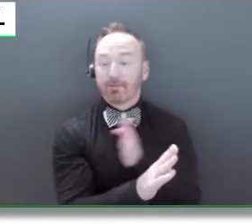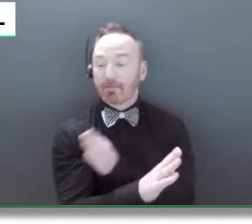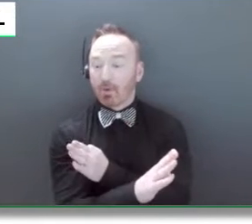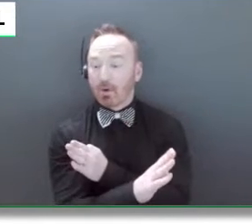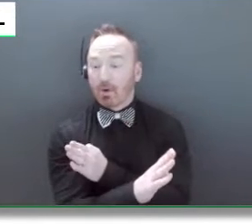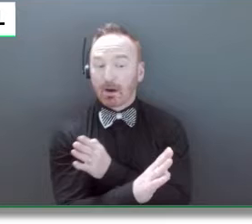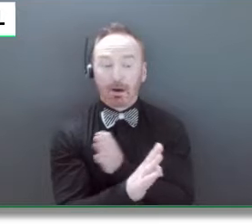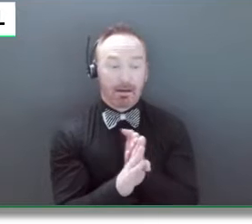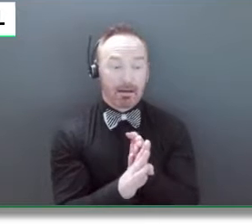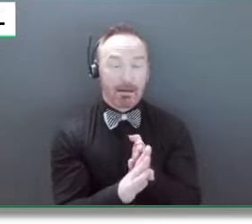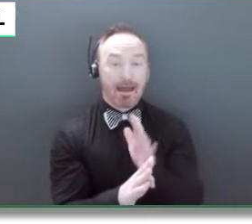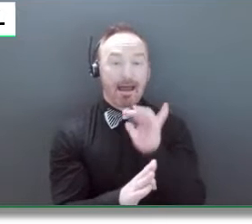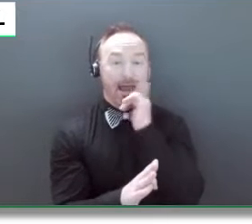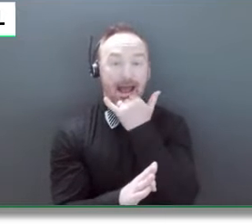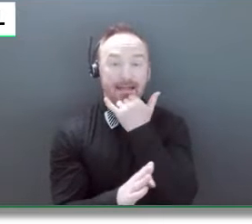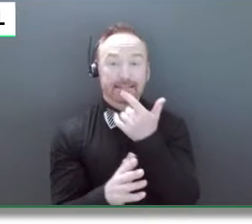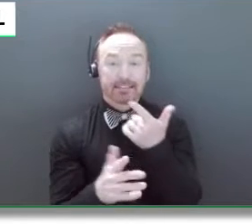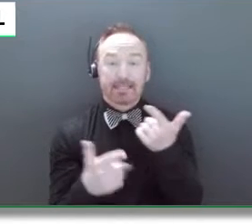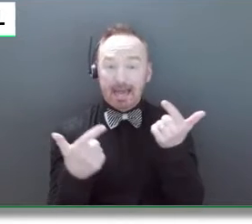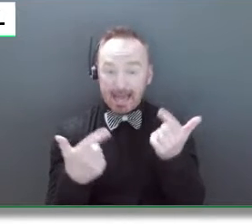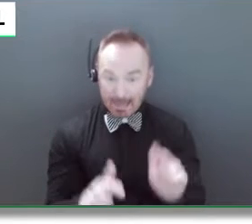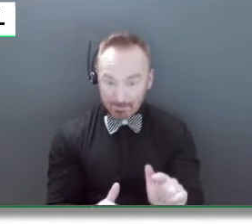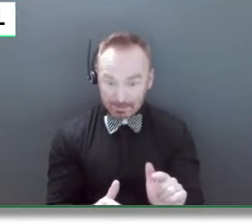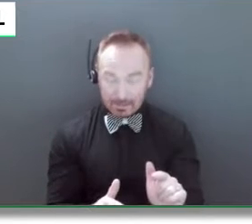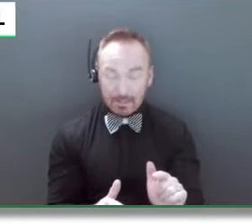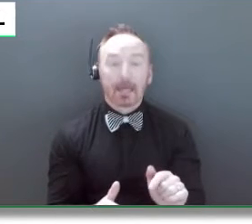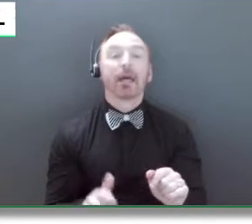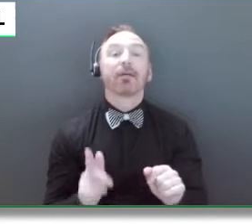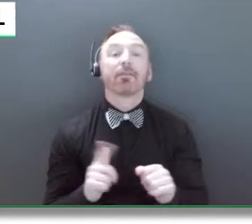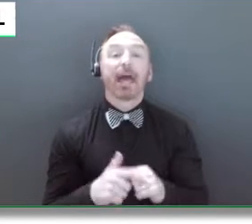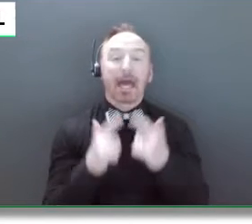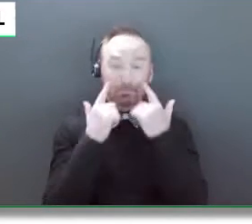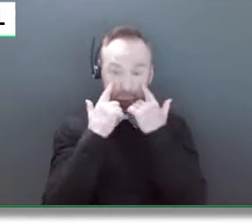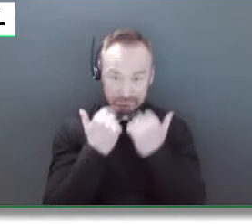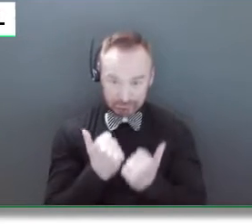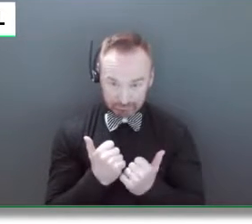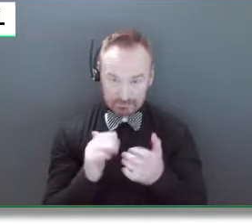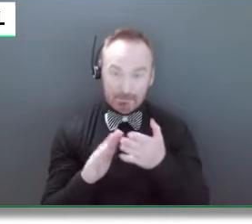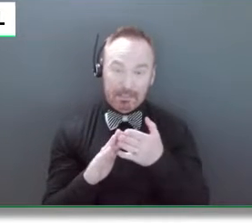a challenging and great advocacy, all around.